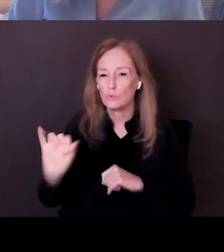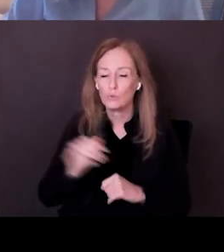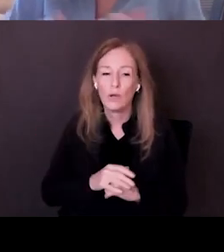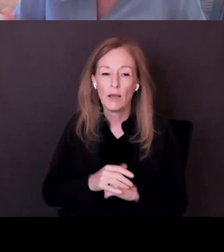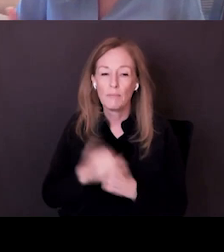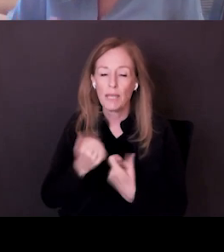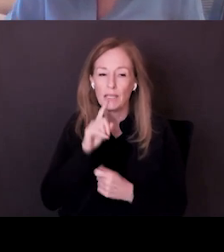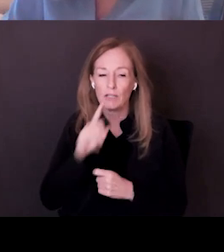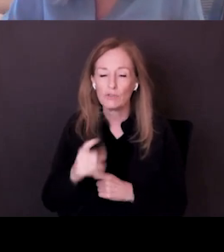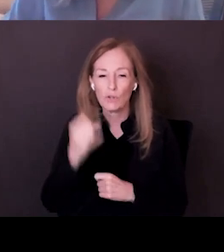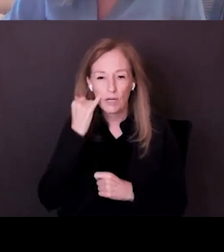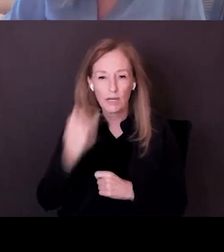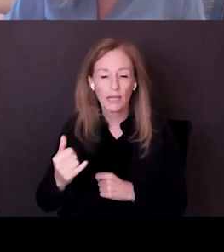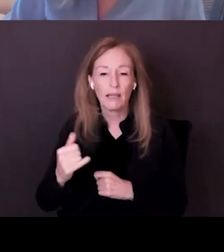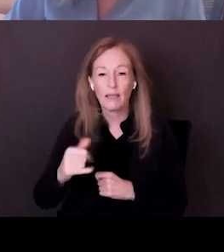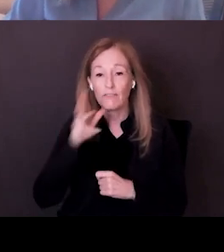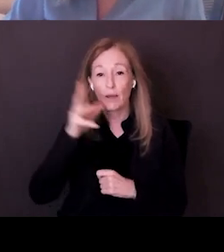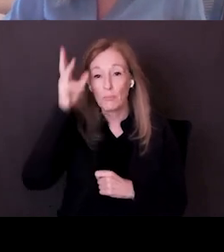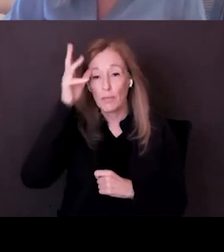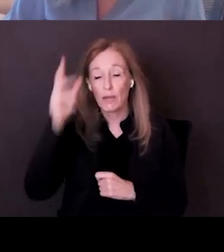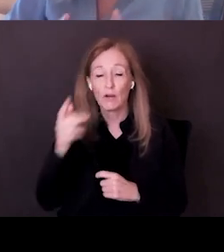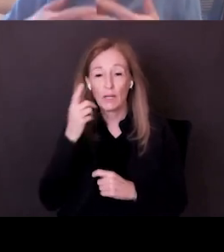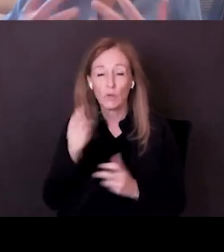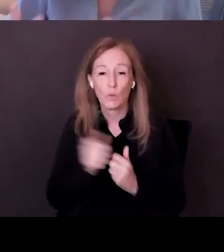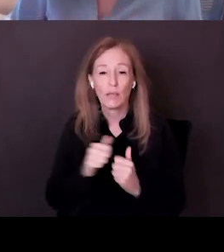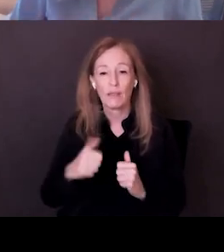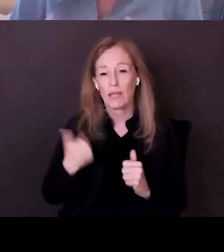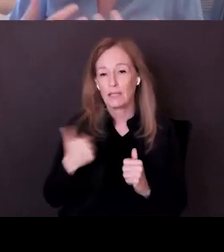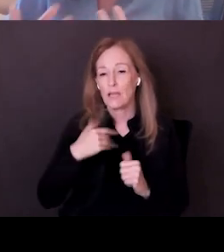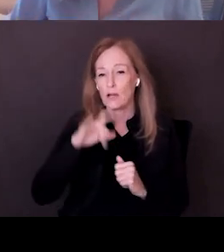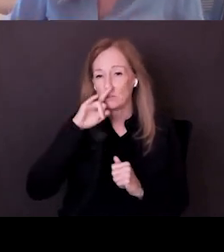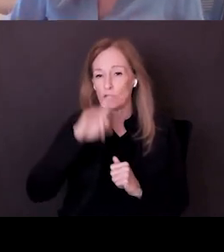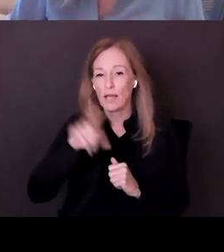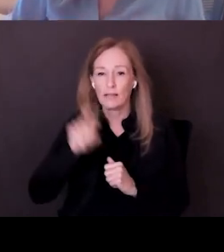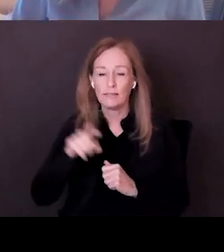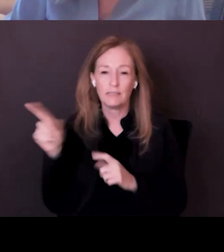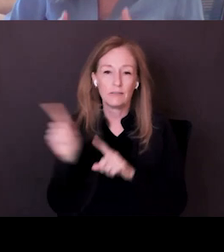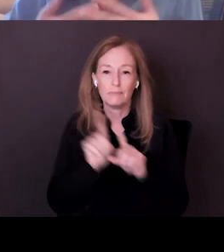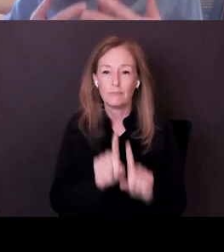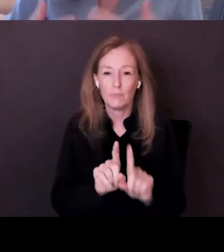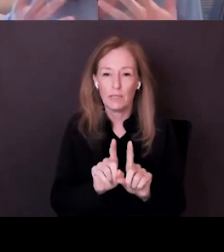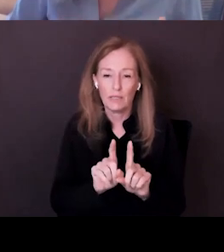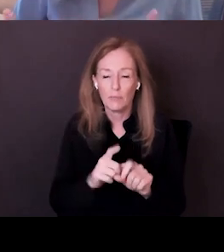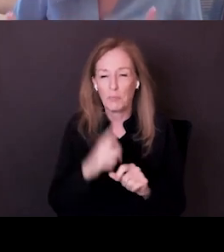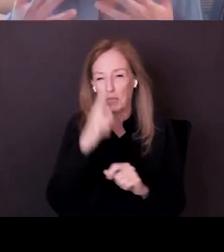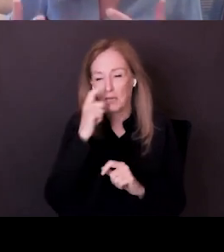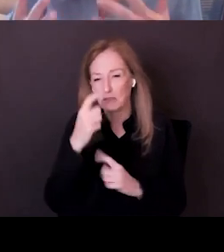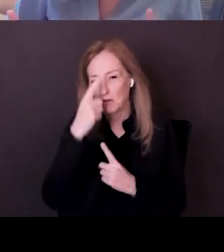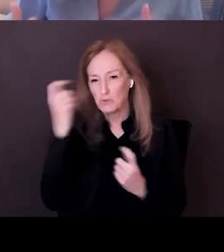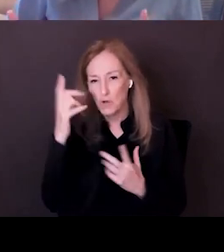THAT IF A PARENT OF A YOUNG CHILD NEEDED TO BE THERE FROM ATTACHMENT OR TRAUMA, WE CREATED A SPACE FOR THAT TO BE AN